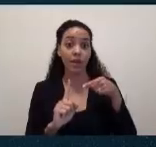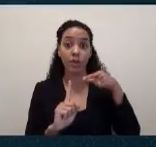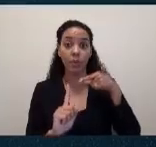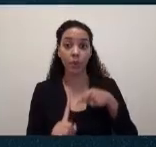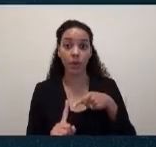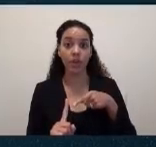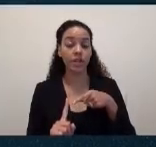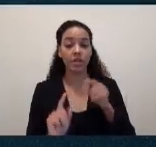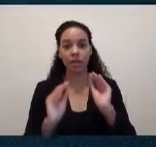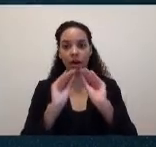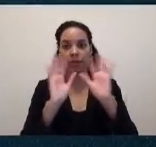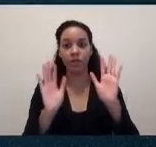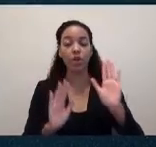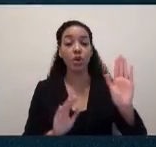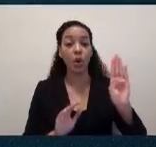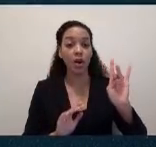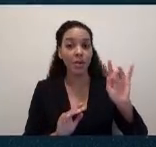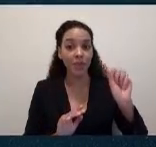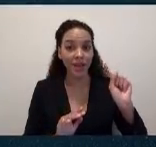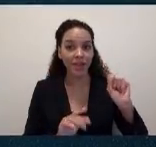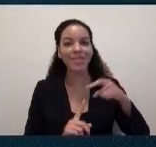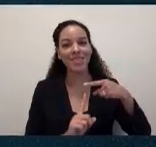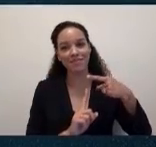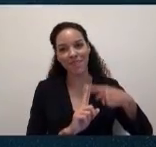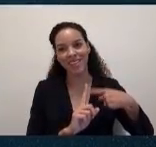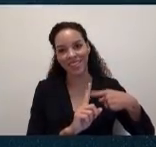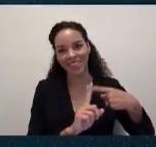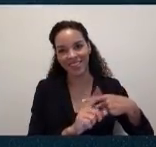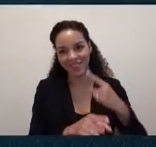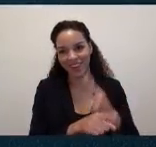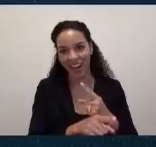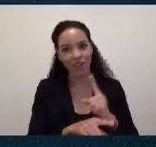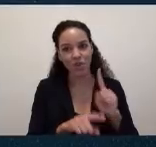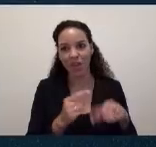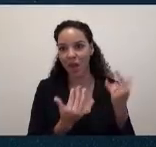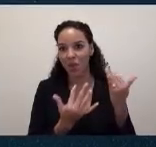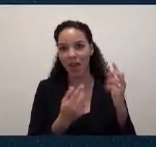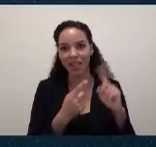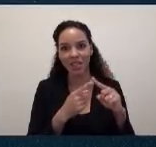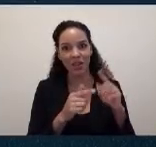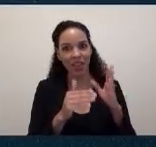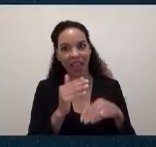your bills are on a monthly basis. You can't wait till the end of the year to pay the rent.